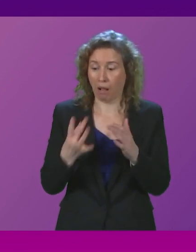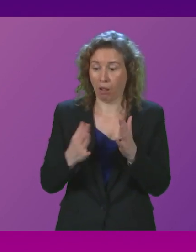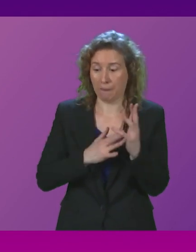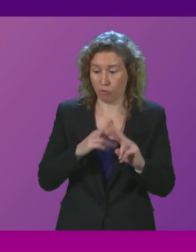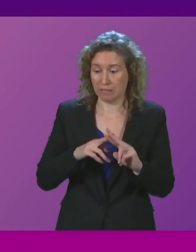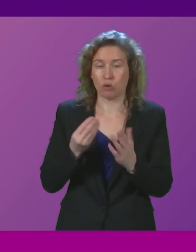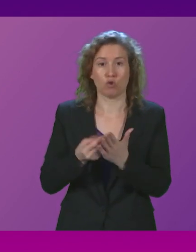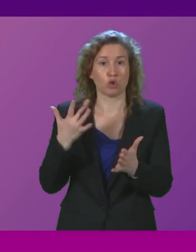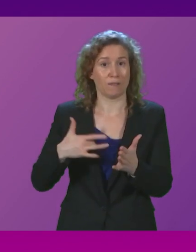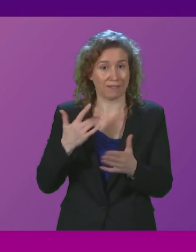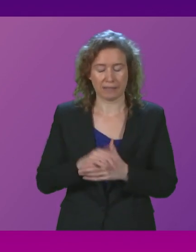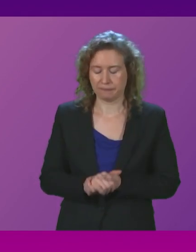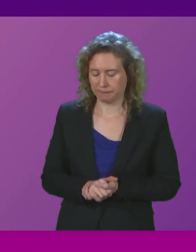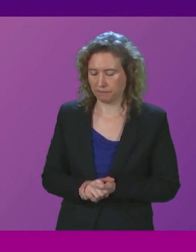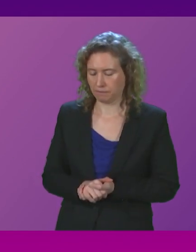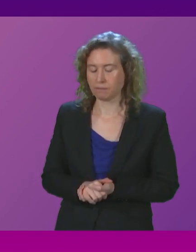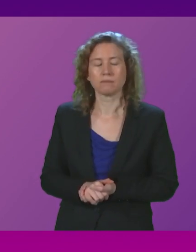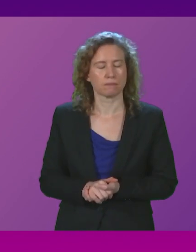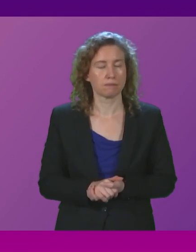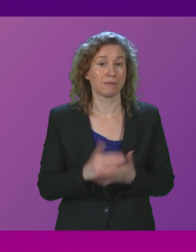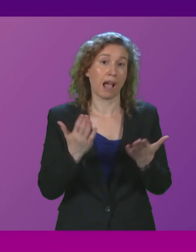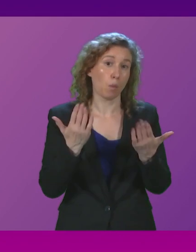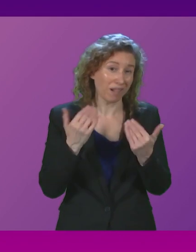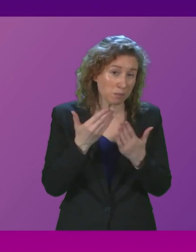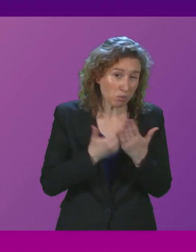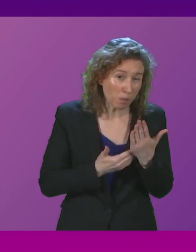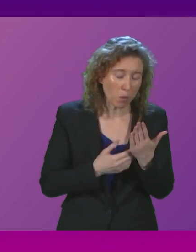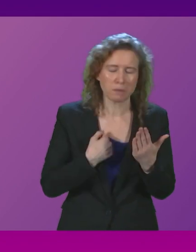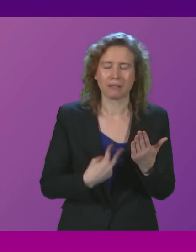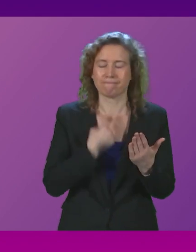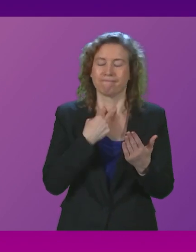I welcome the report, although I wish that it was not necessary.